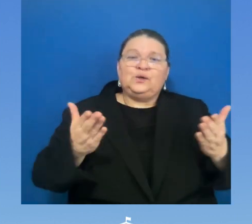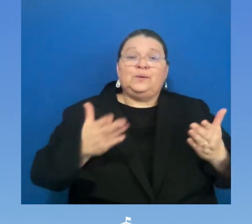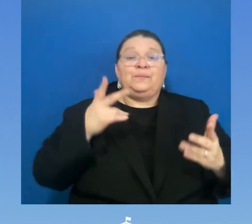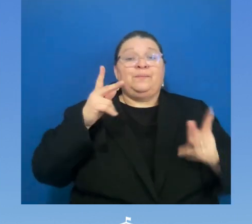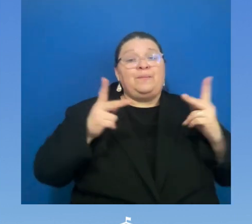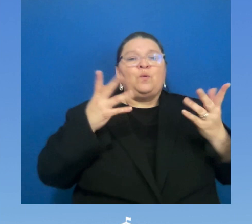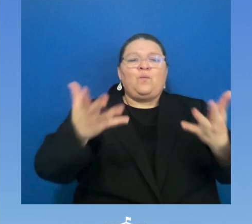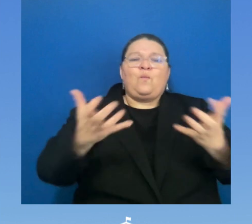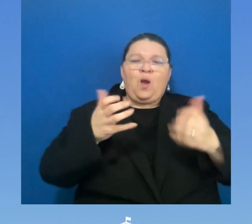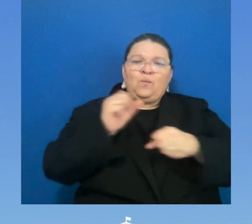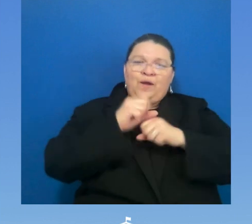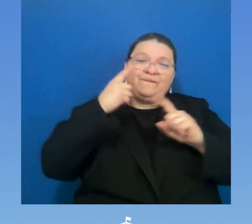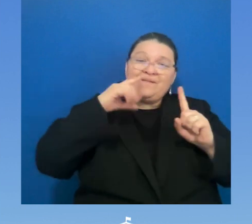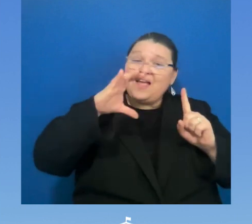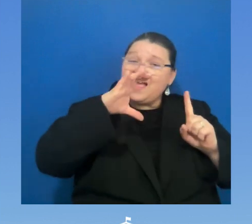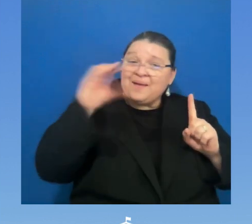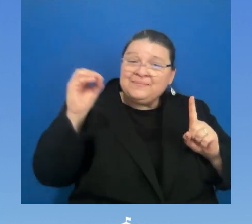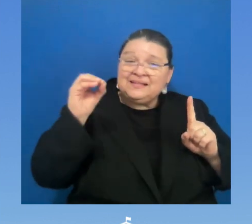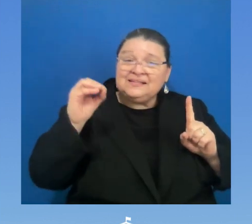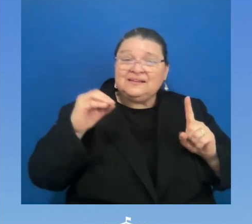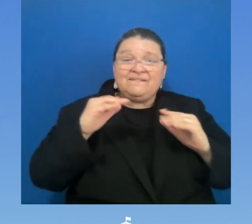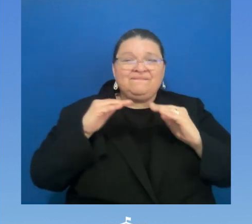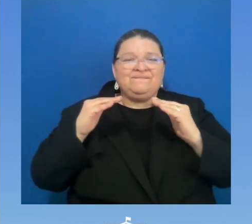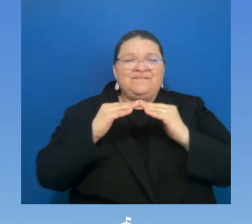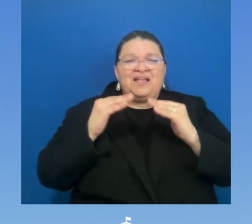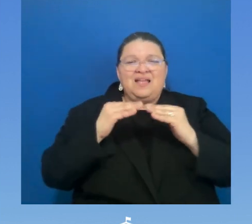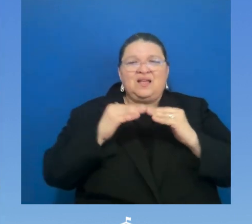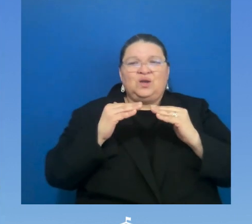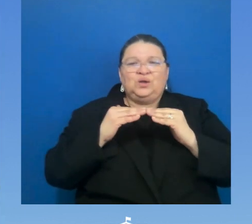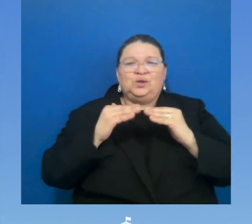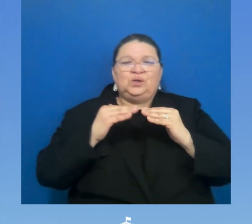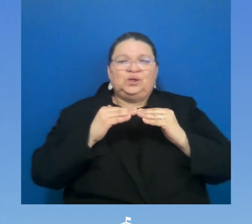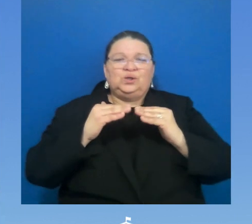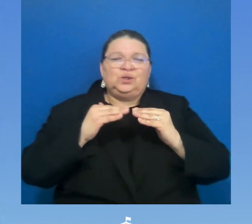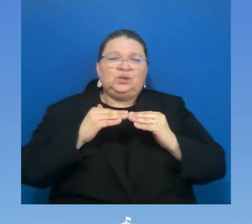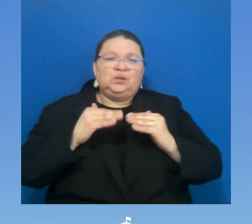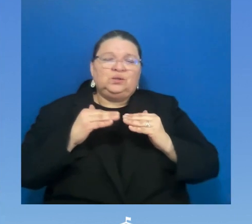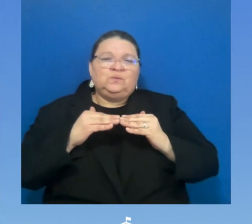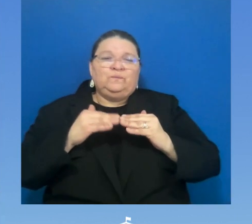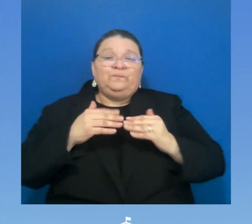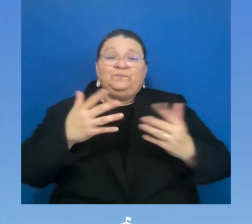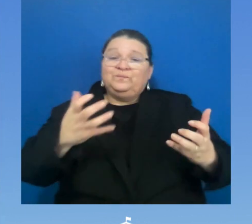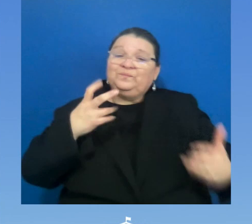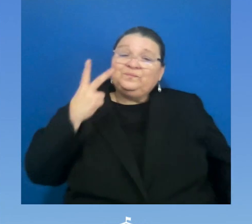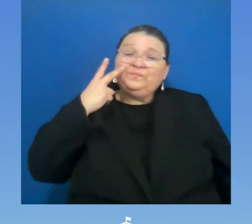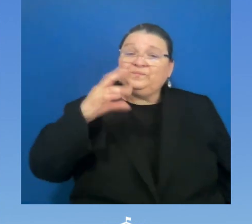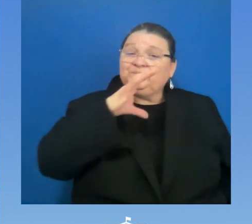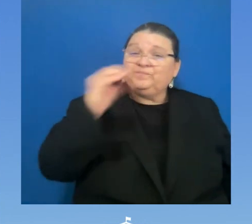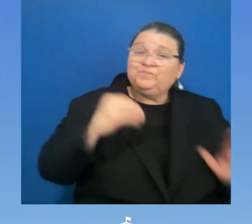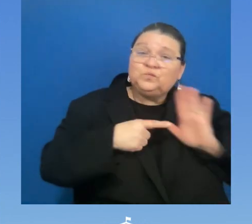that reflect what they know is right and good. And I think our customers also care deeply right